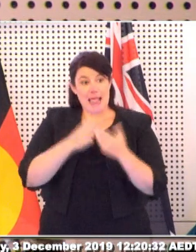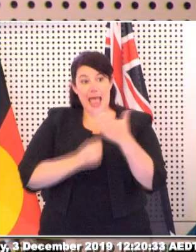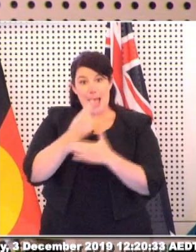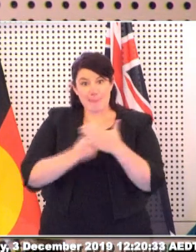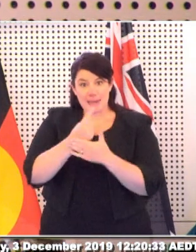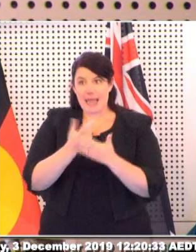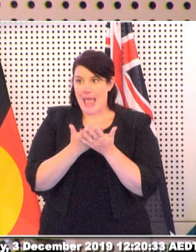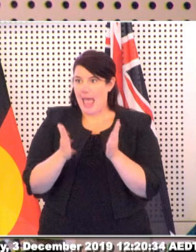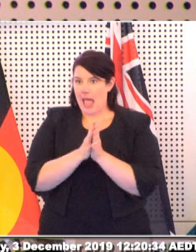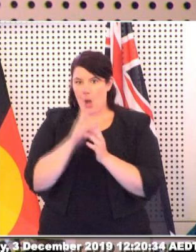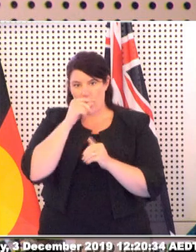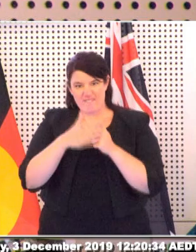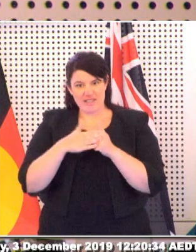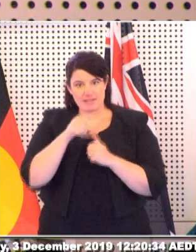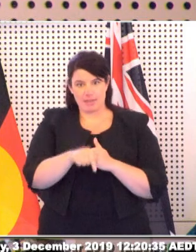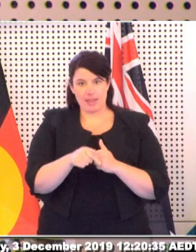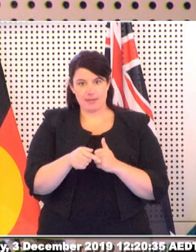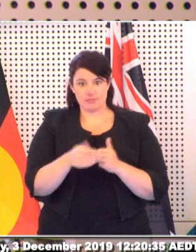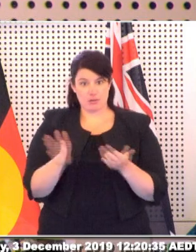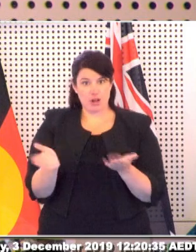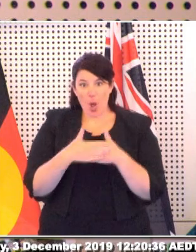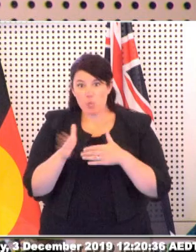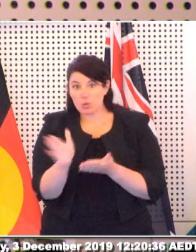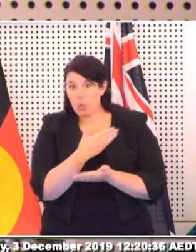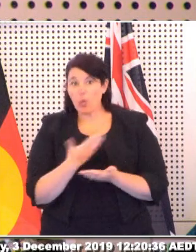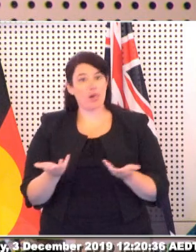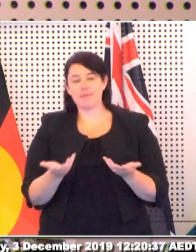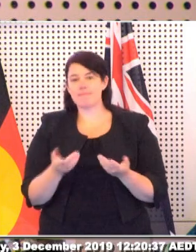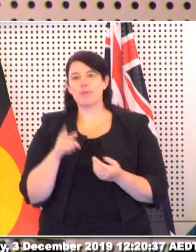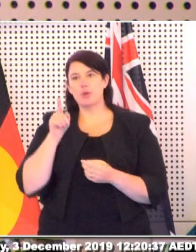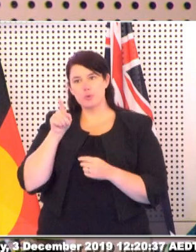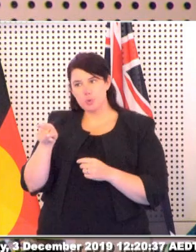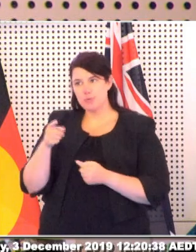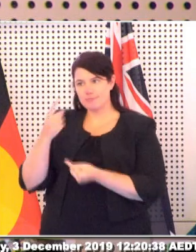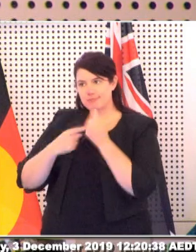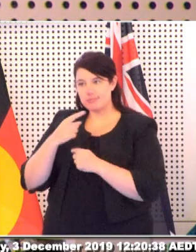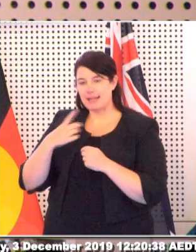And what is required is a multidimensional approach that allows the transformation to